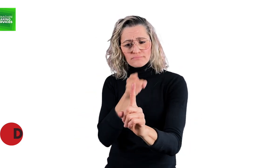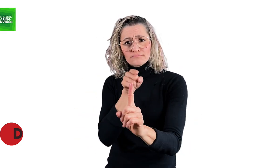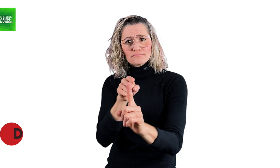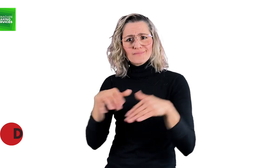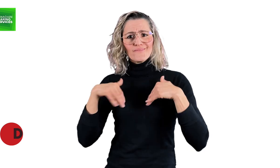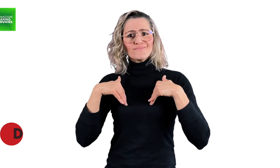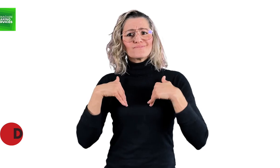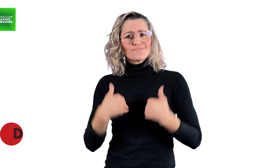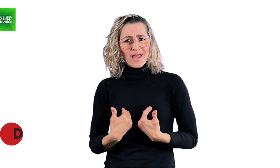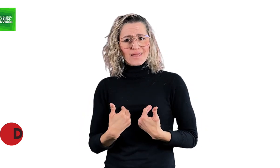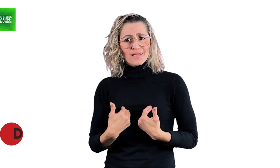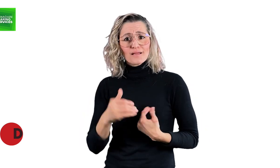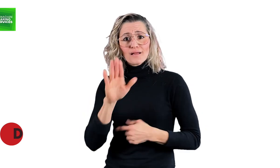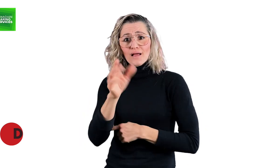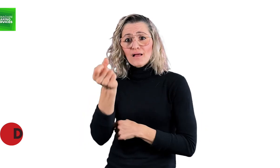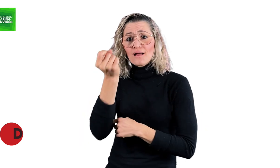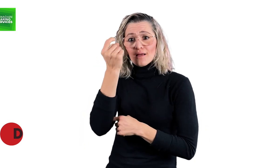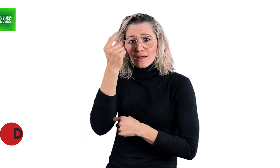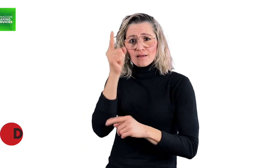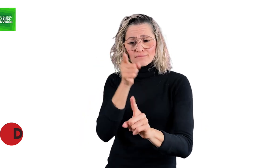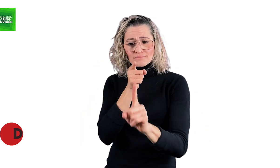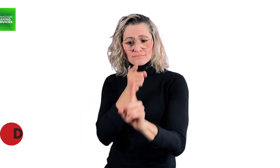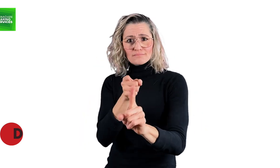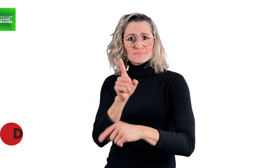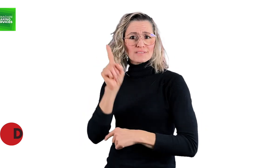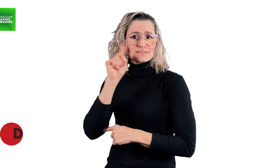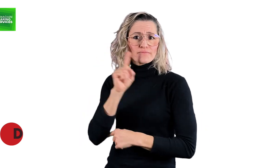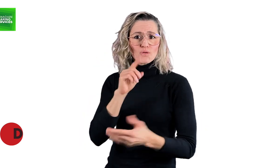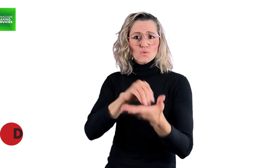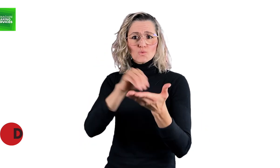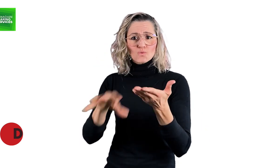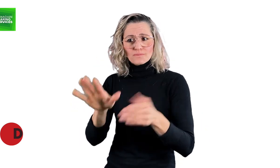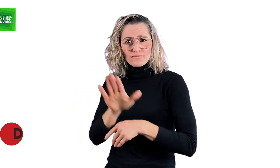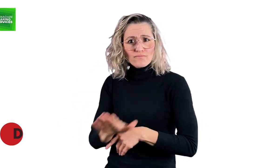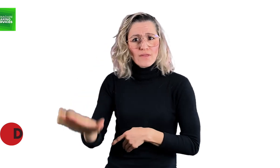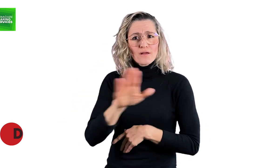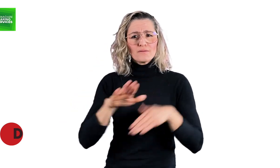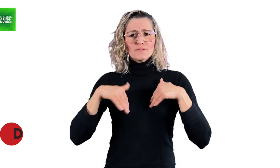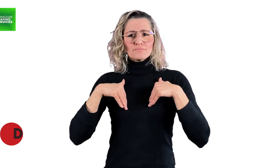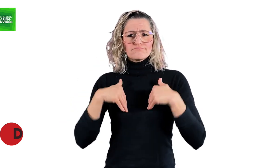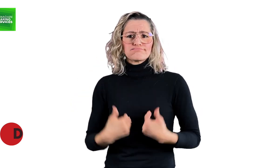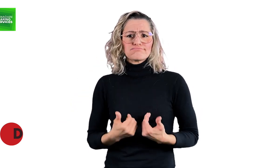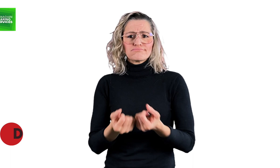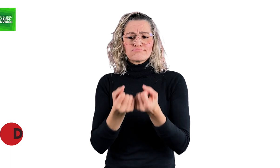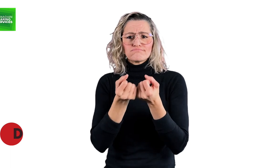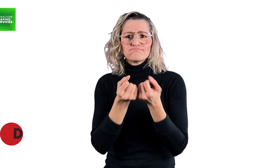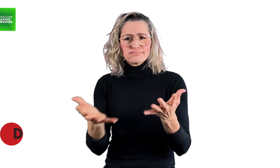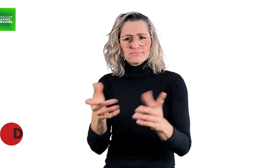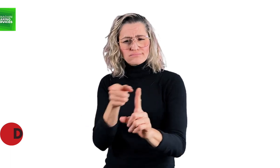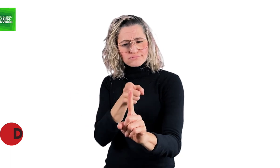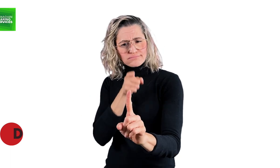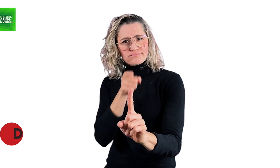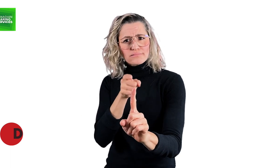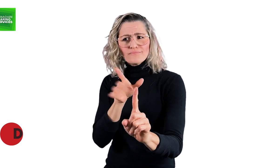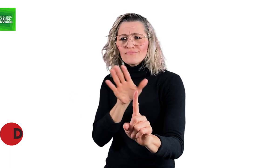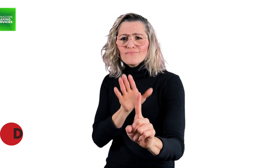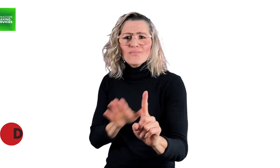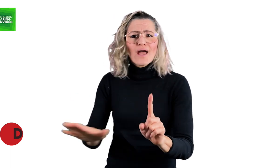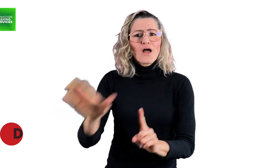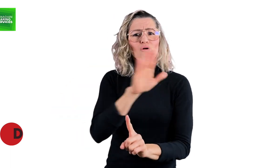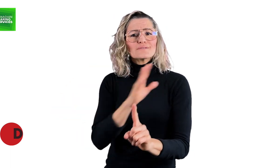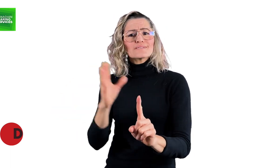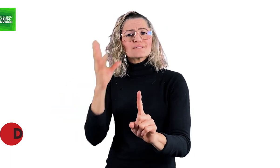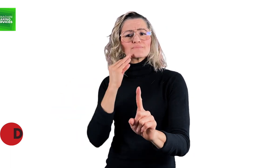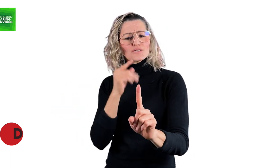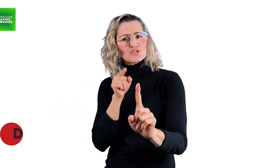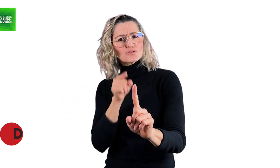to explore the perceptions and experiences of fatigue for Deaf students